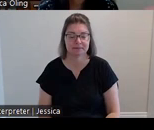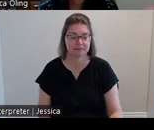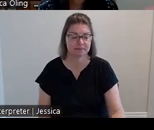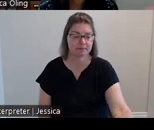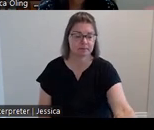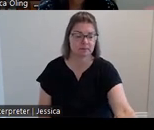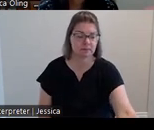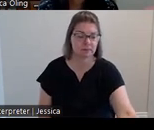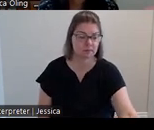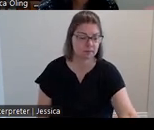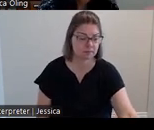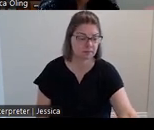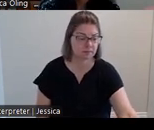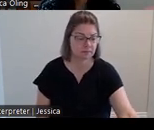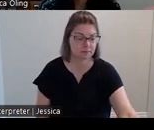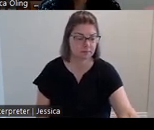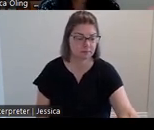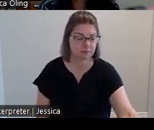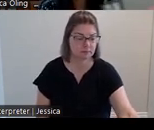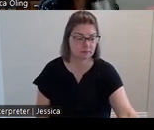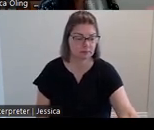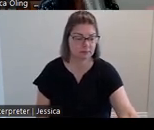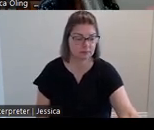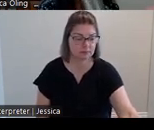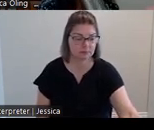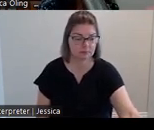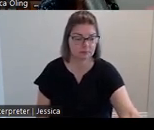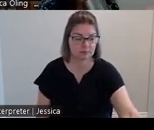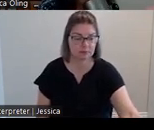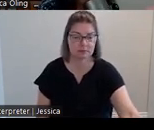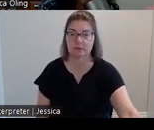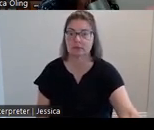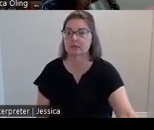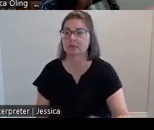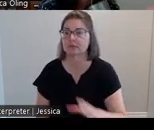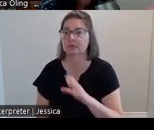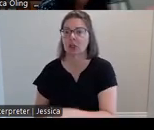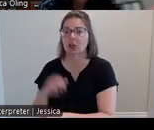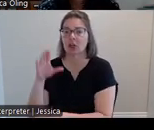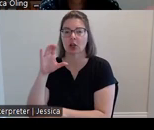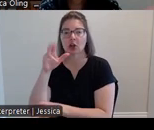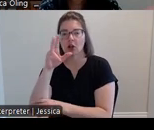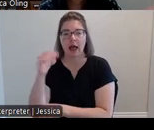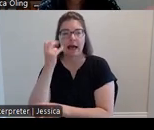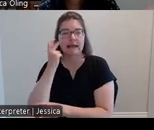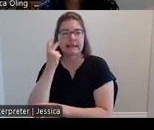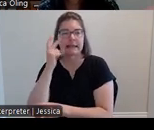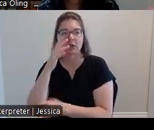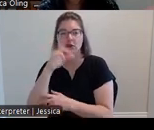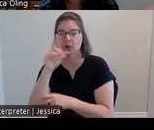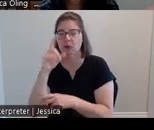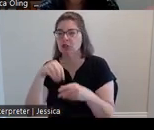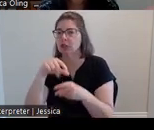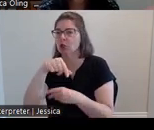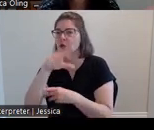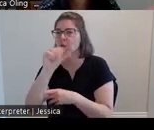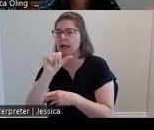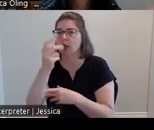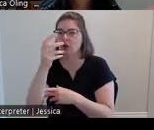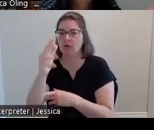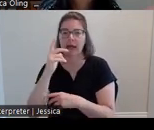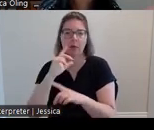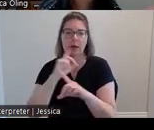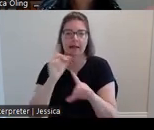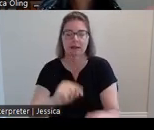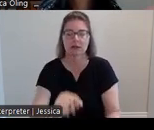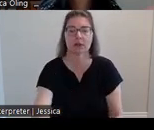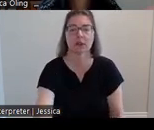So, um, I saw that there's already a question in the Q and A, so, um, I can go ahead and answer that.